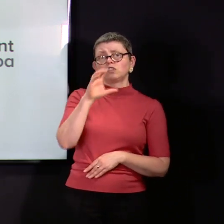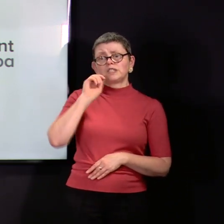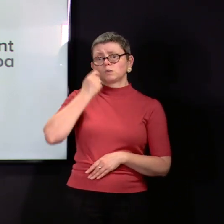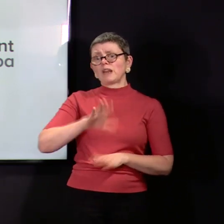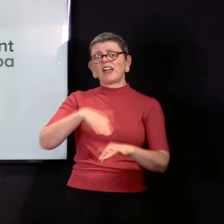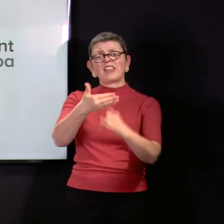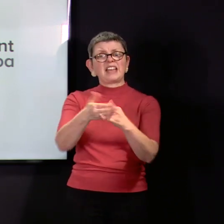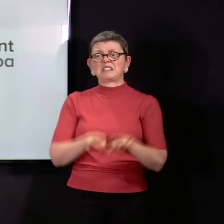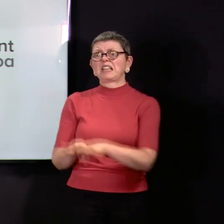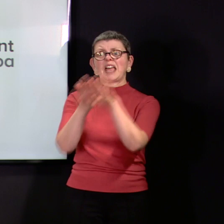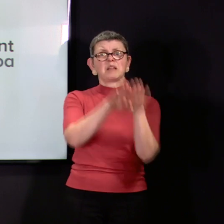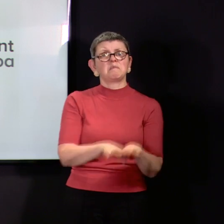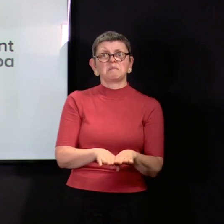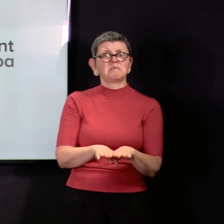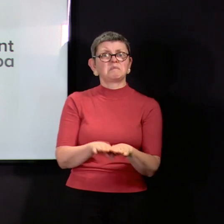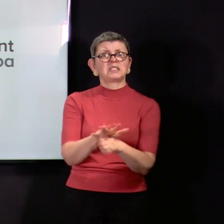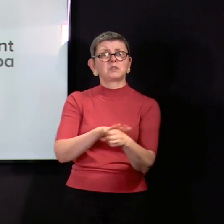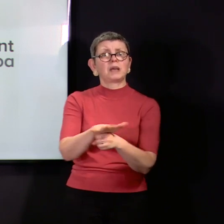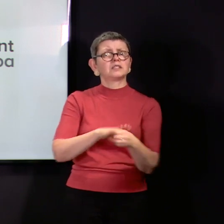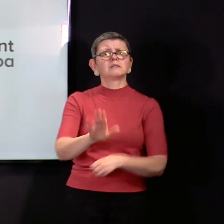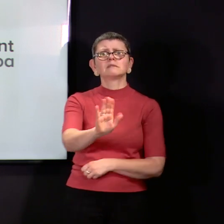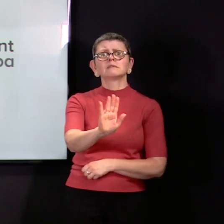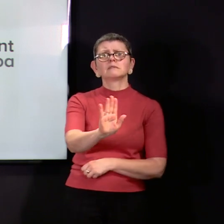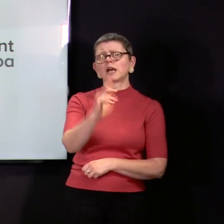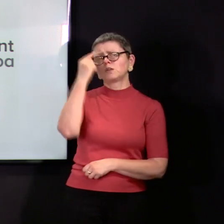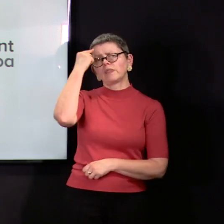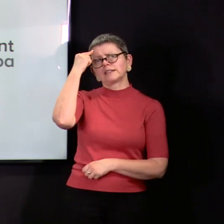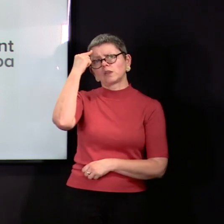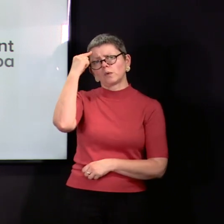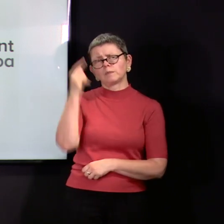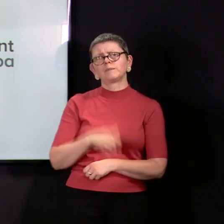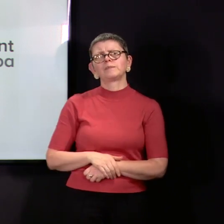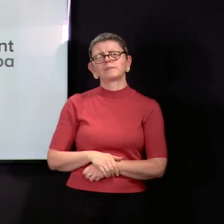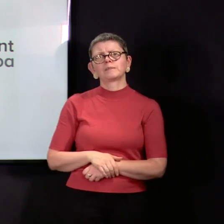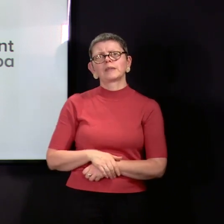with that letter and that system is the protection of the vulnerable piece. So what we have tried